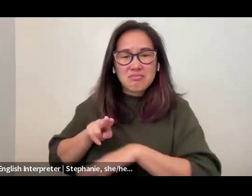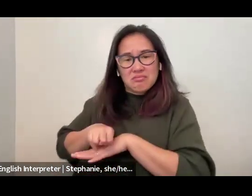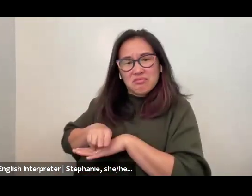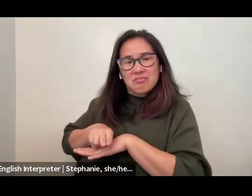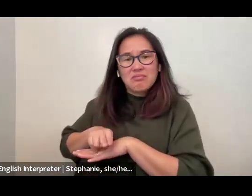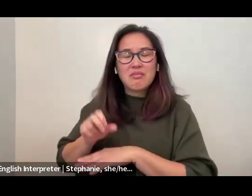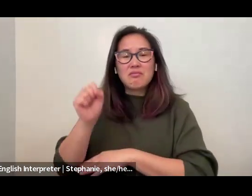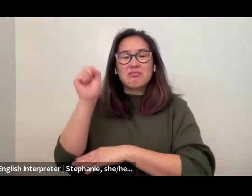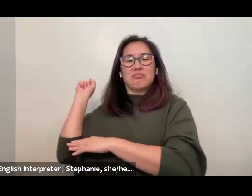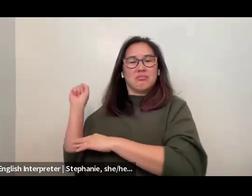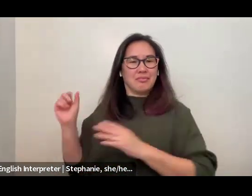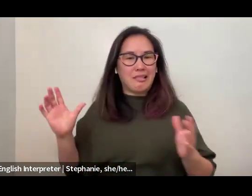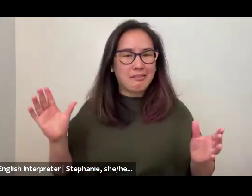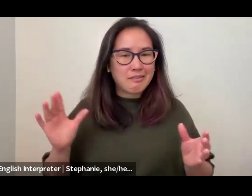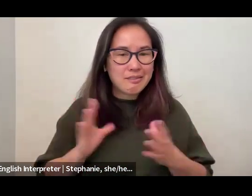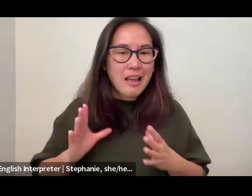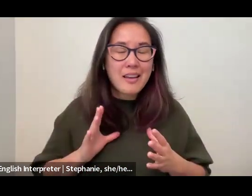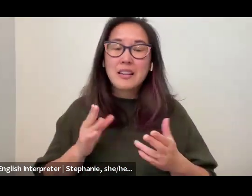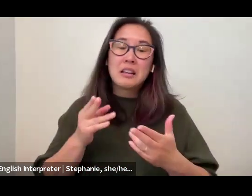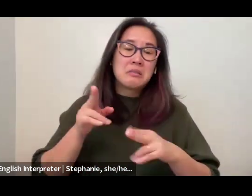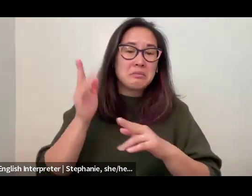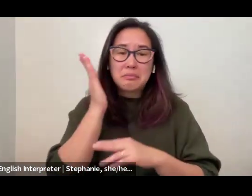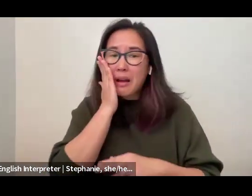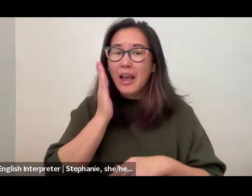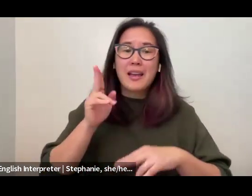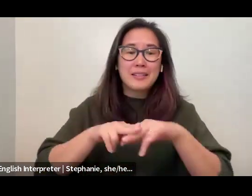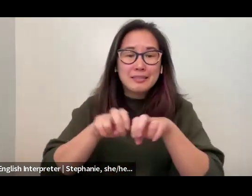That could be bed, couch, or that could be on the floor.